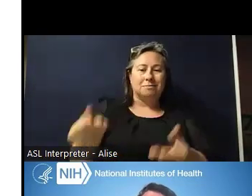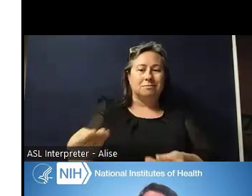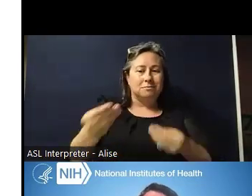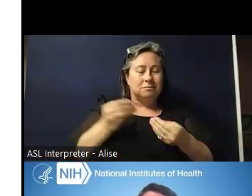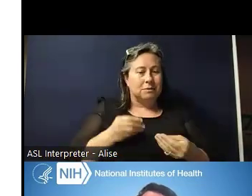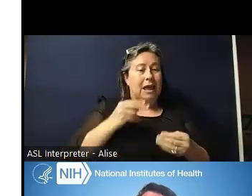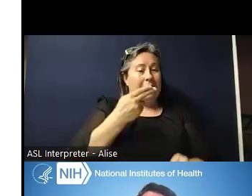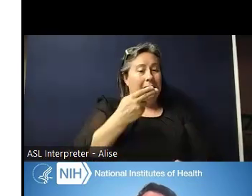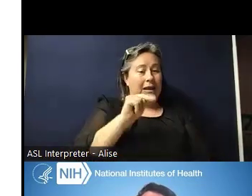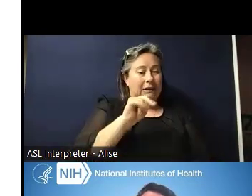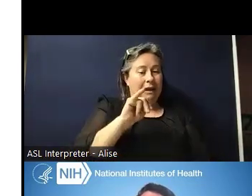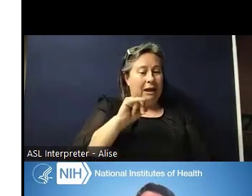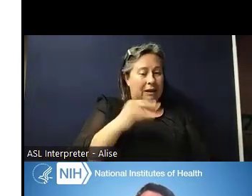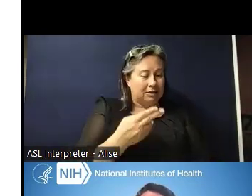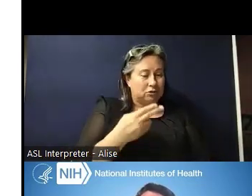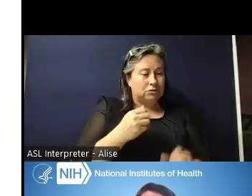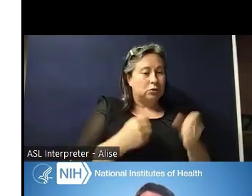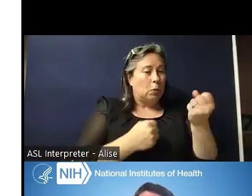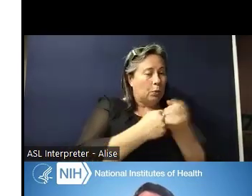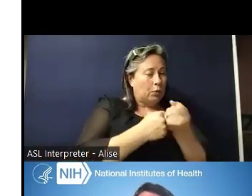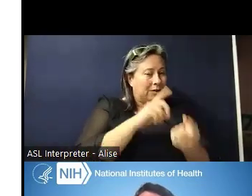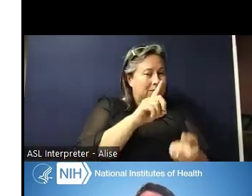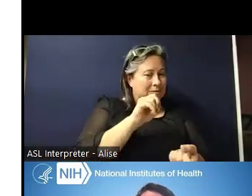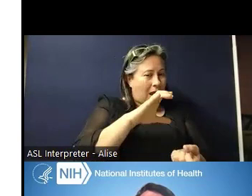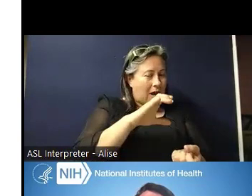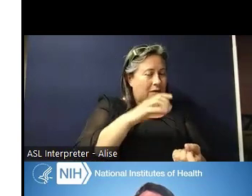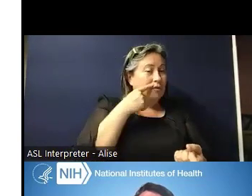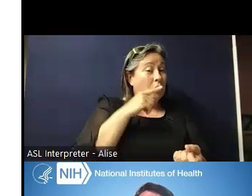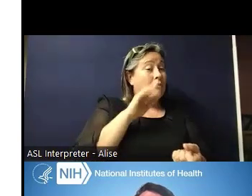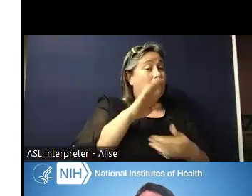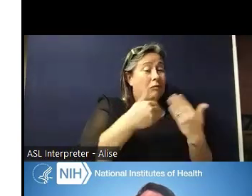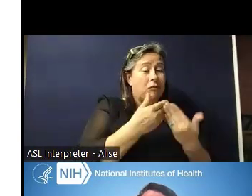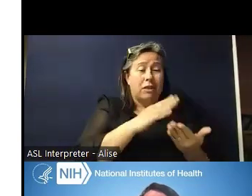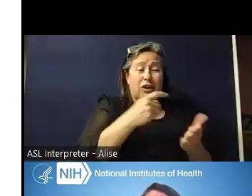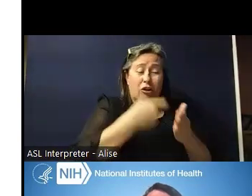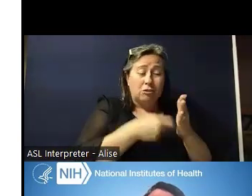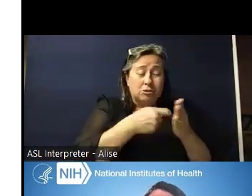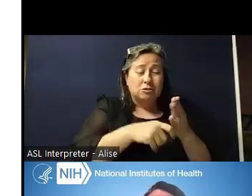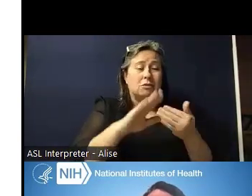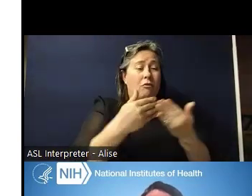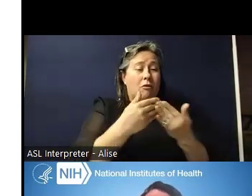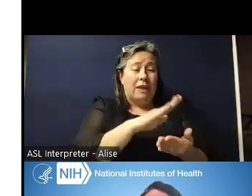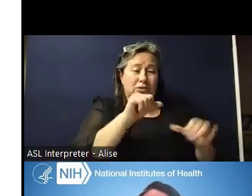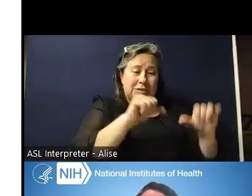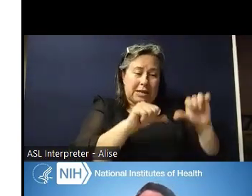the supporting documentation for all of their costs and all of the science. And so if the subrecipient hasn't agreed